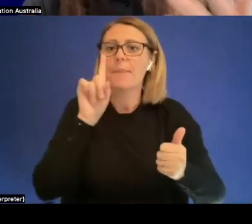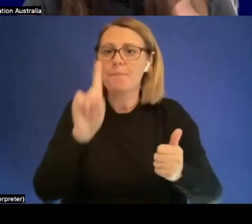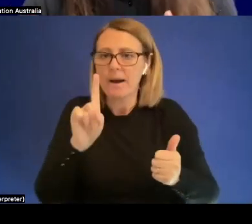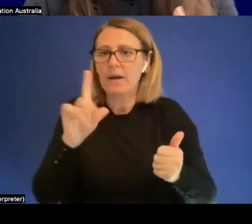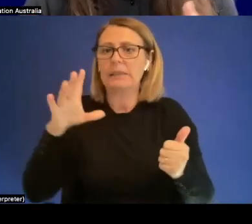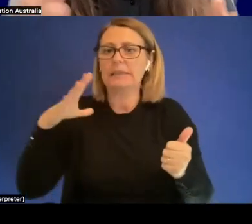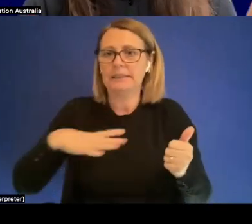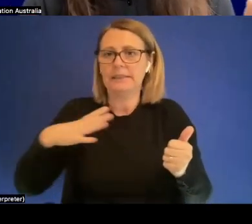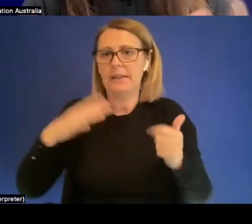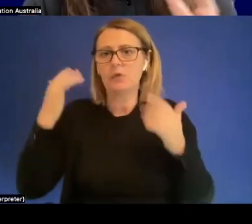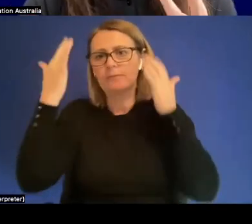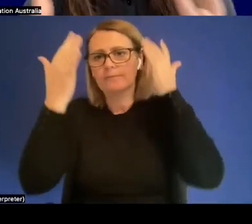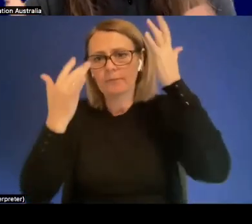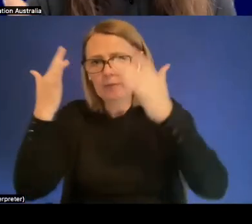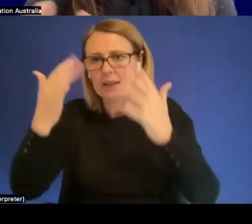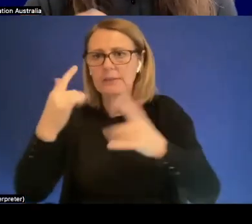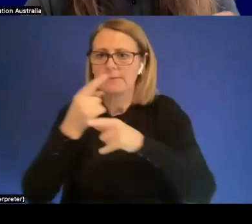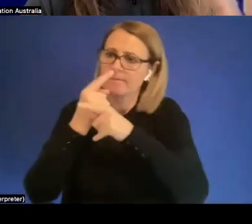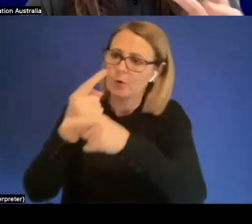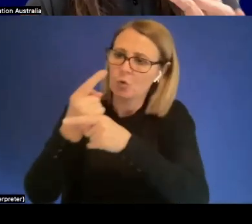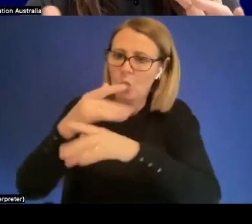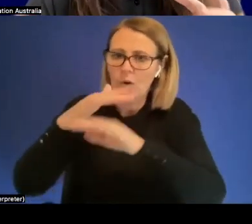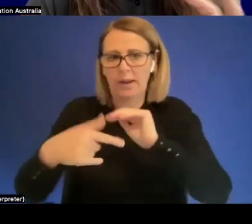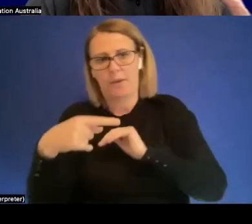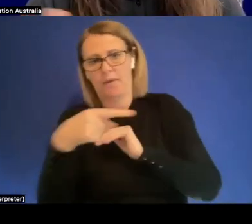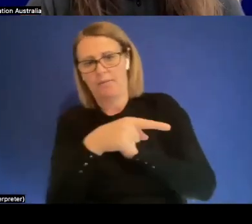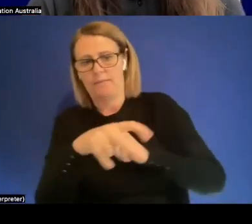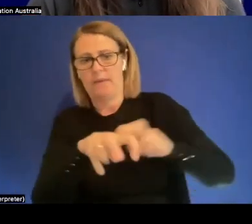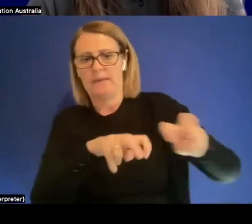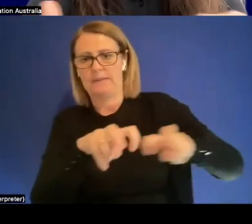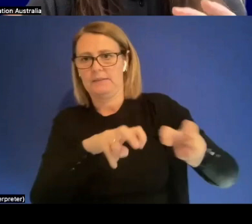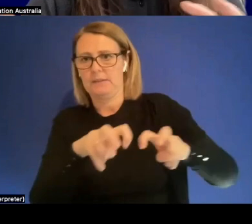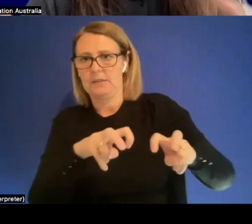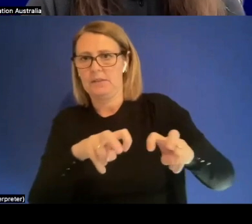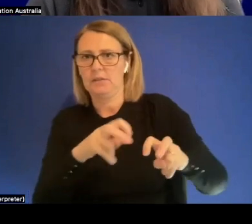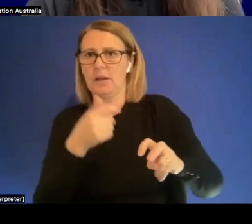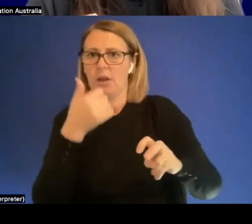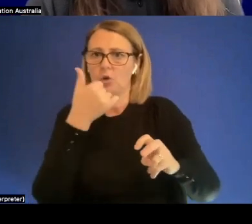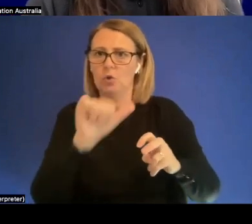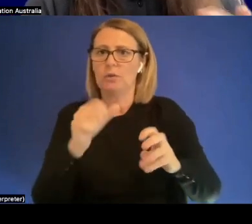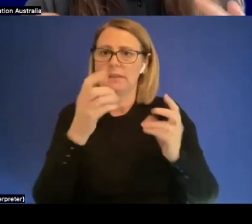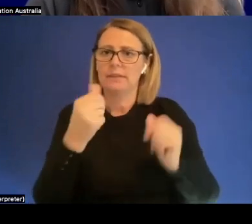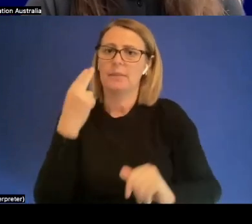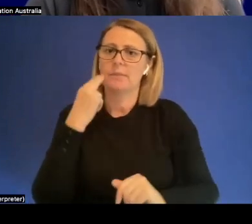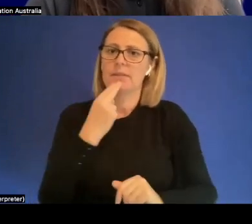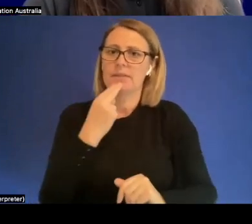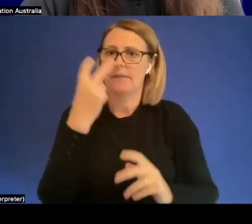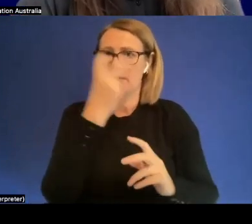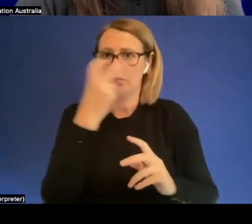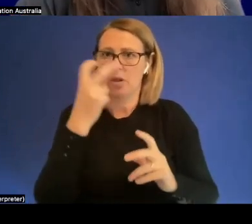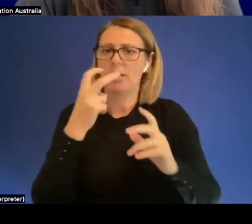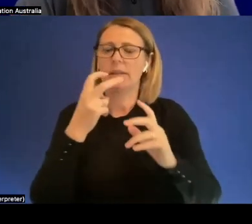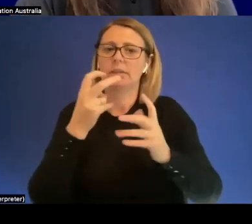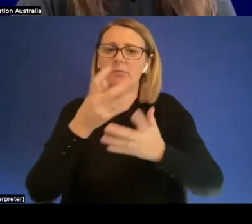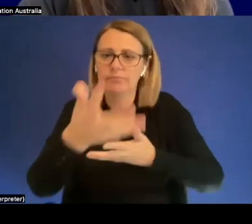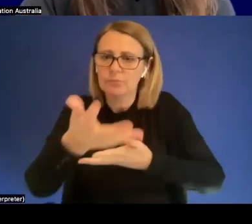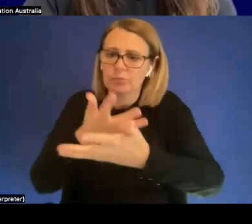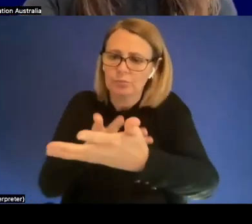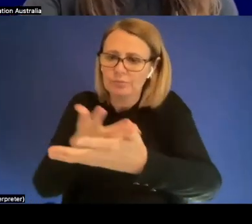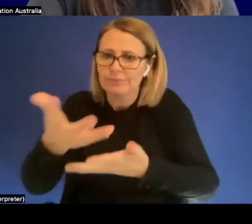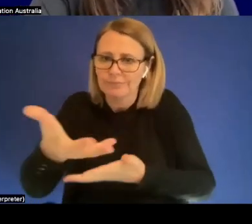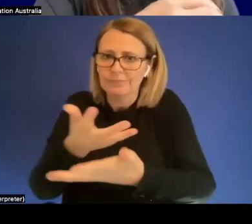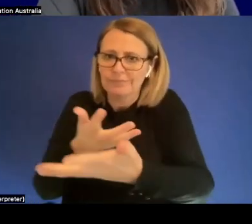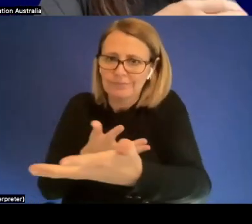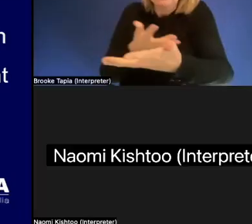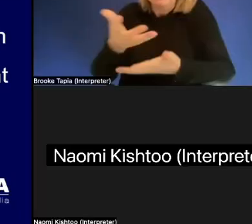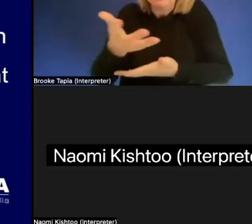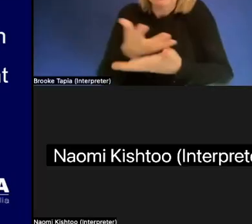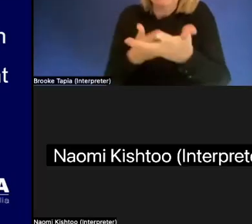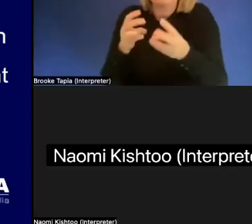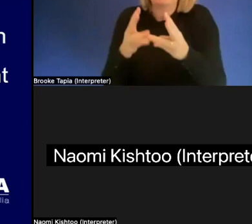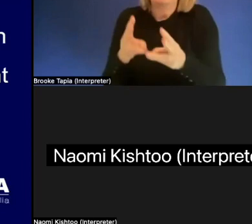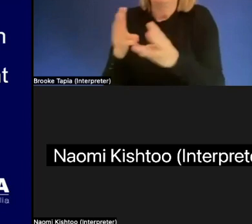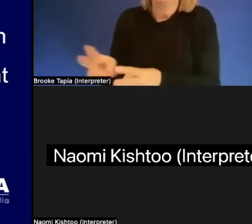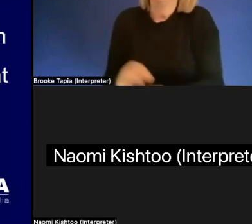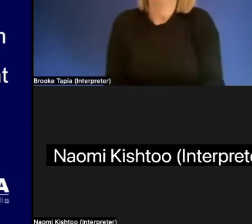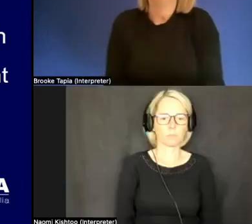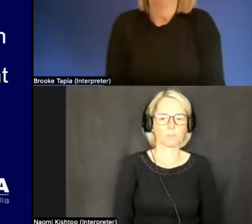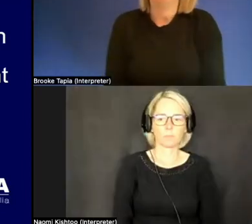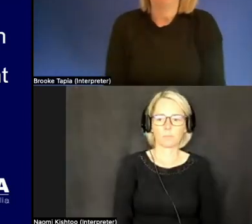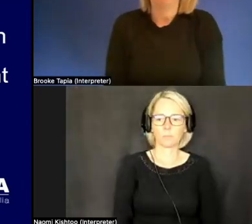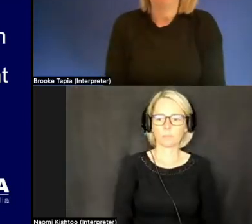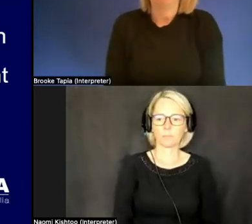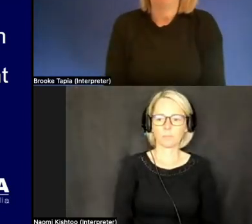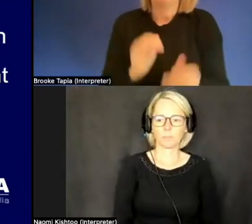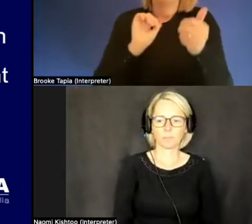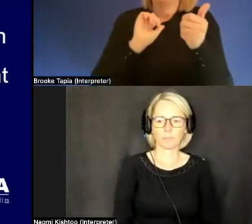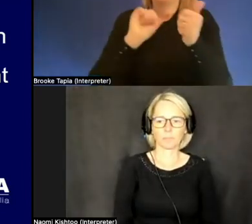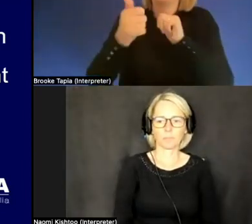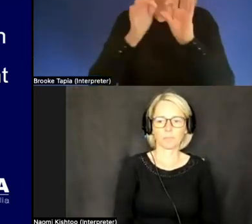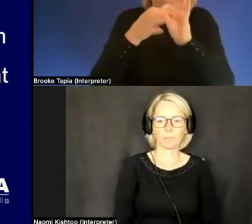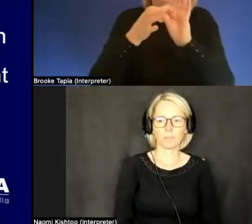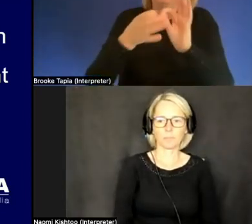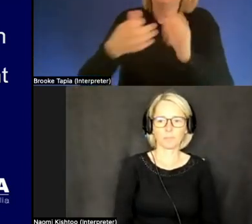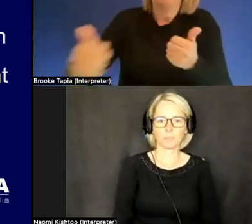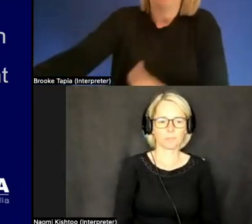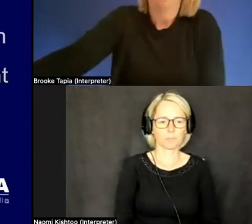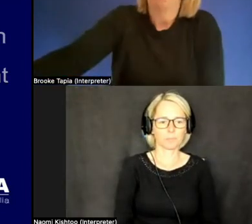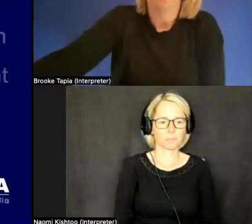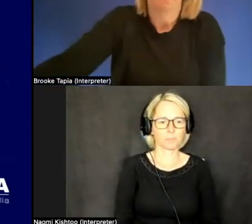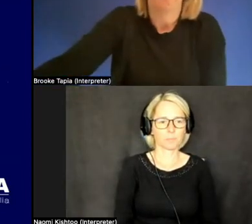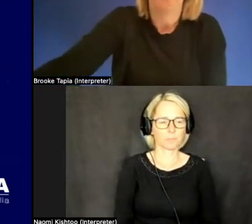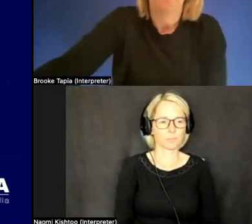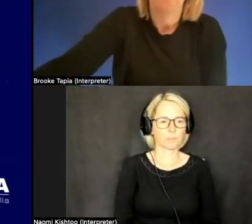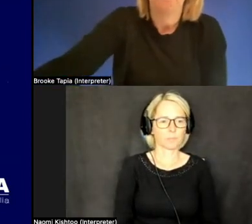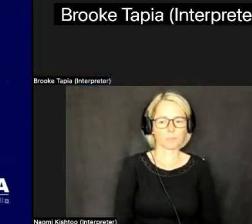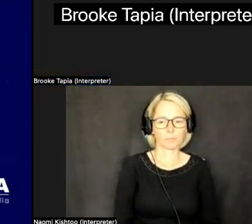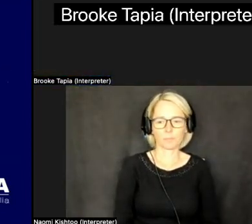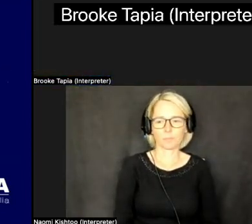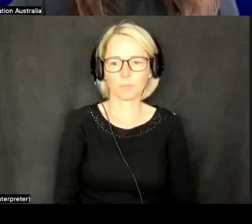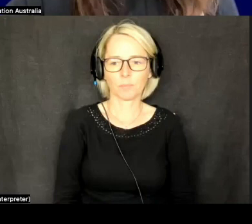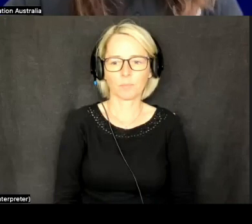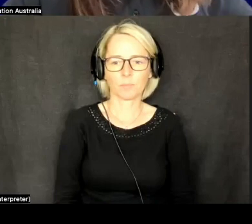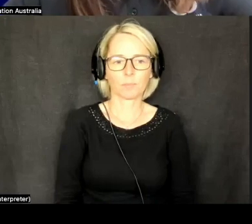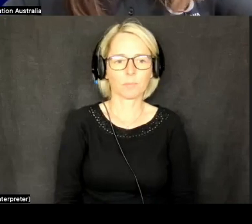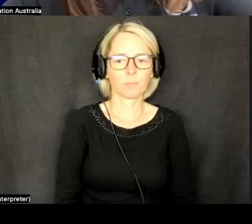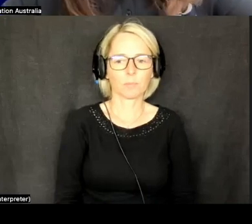reflecting and talking on them in using some deafblind early social interaction methods.